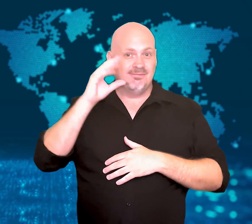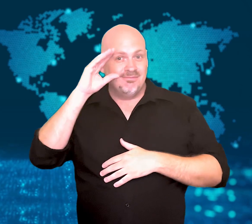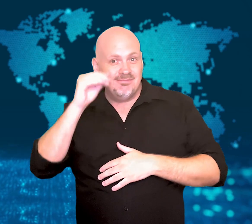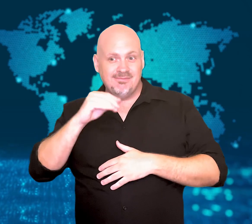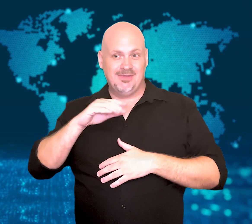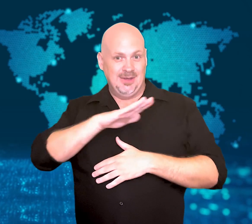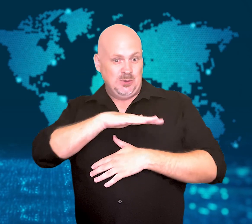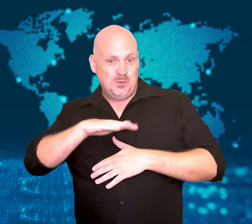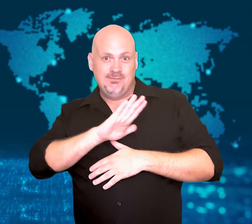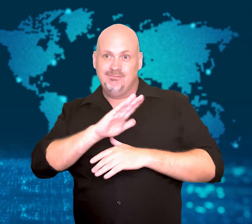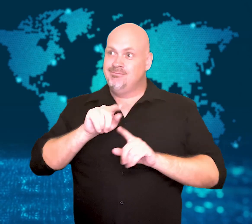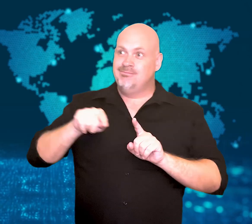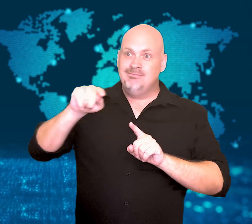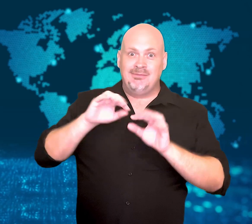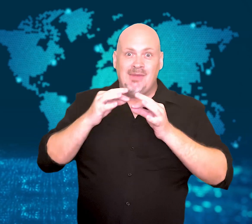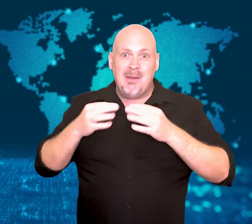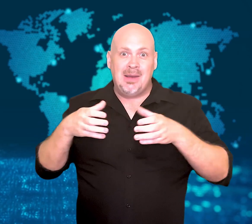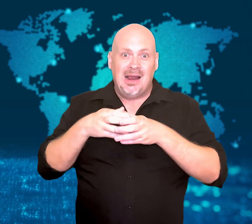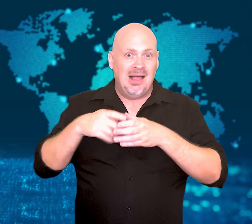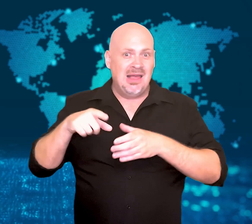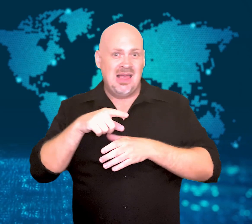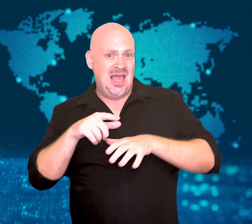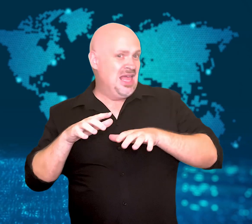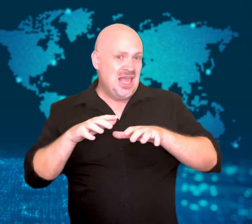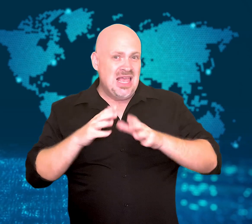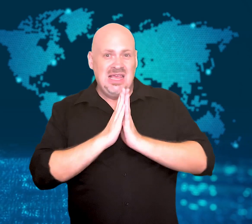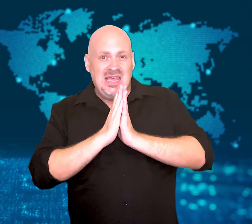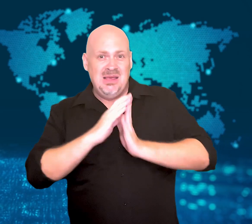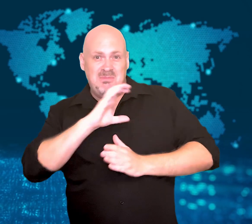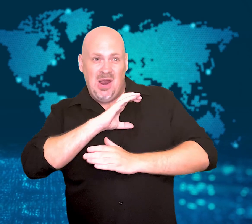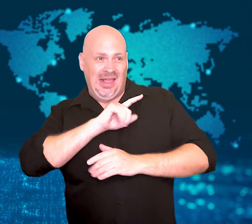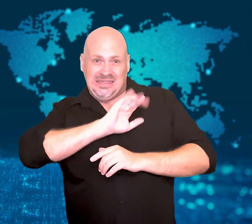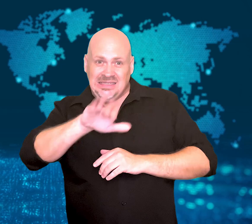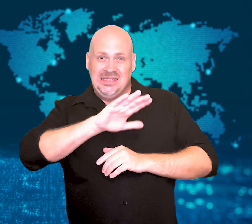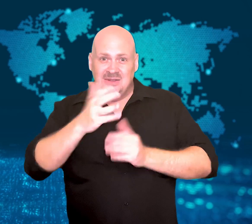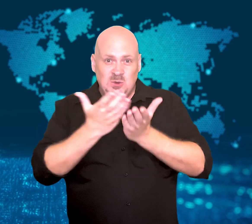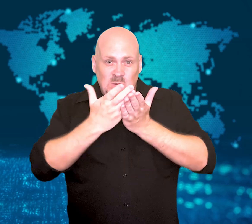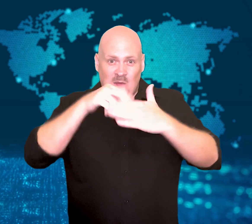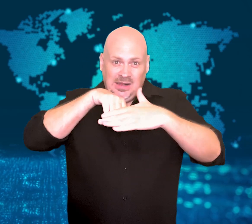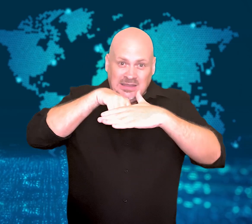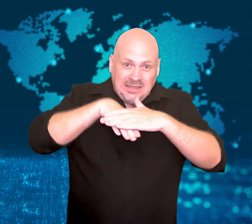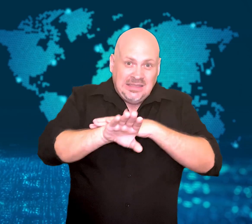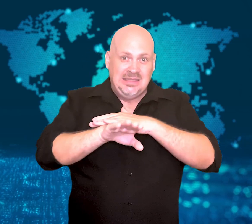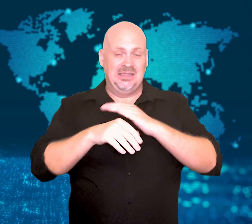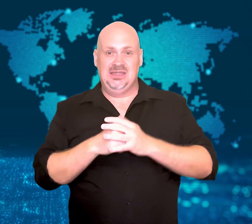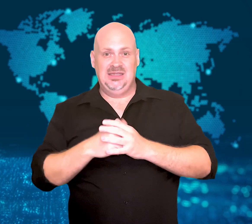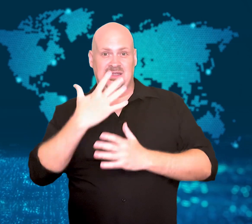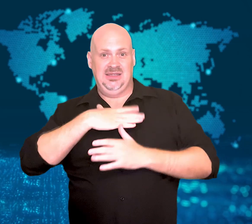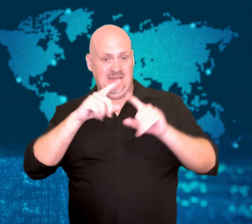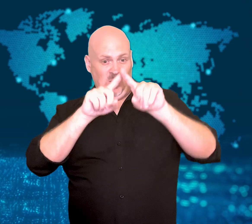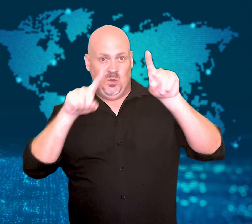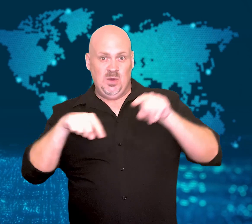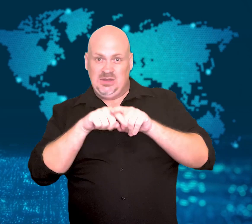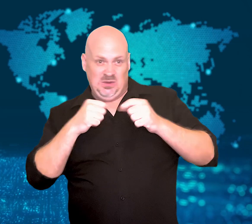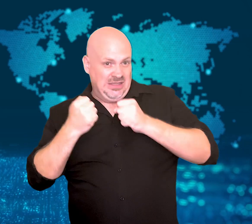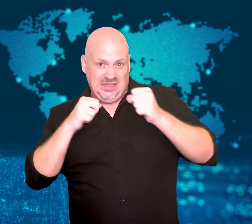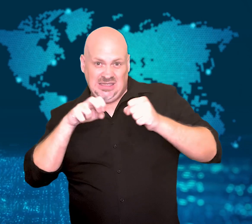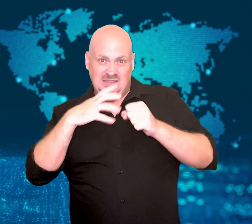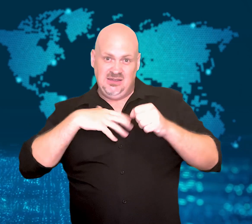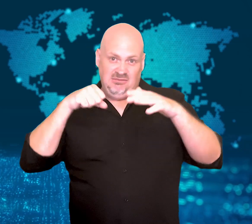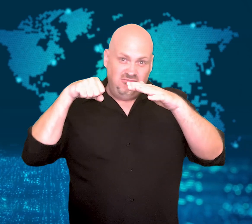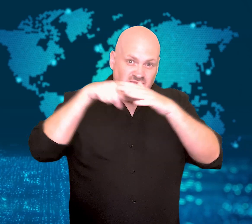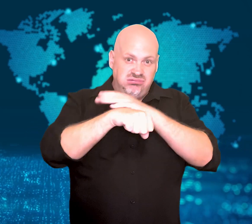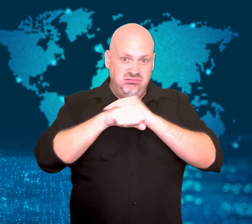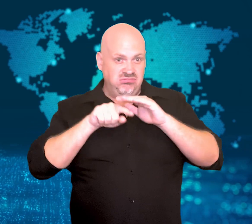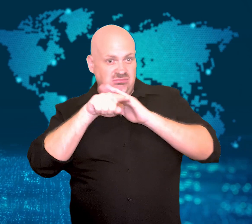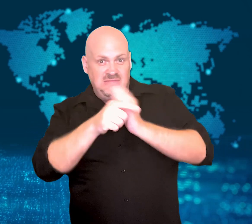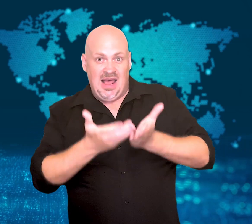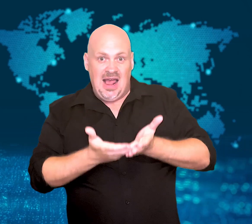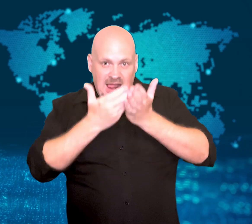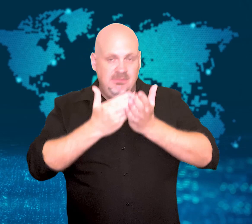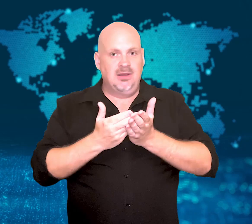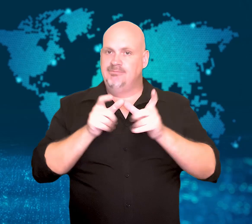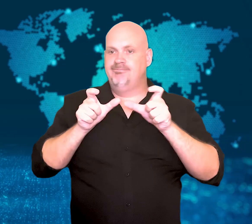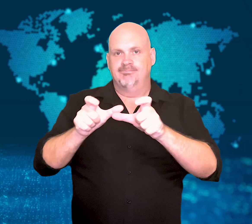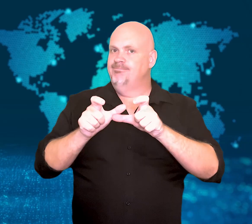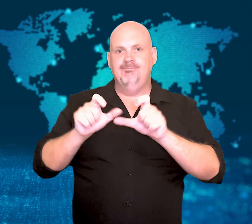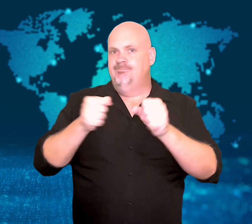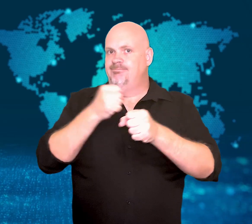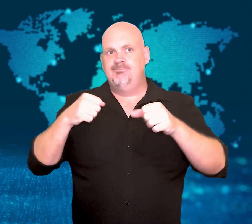Some tried to break windows, but were not allowed to enter.